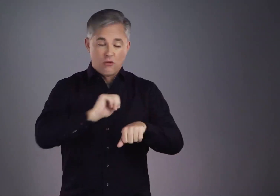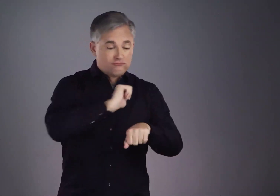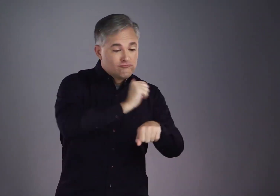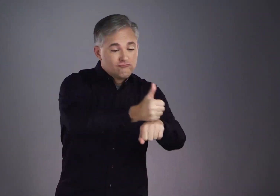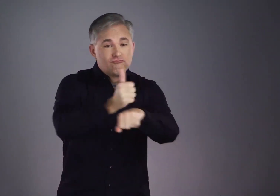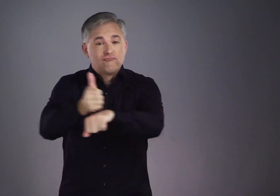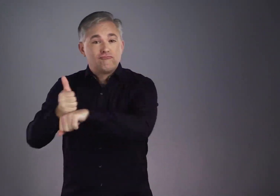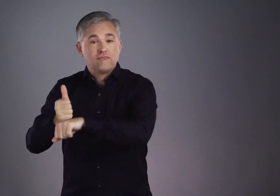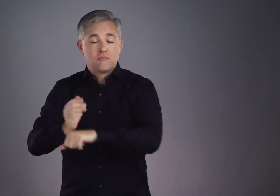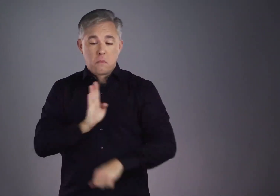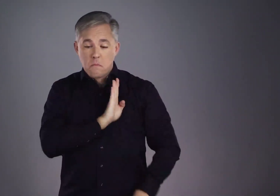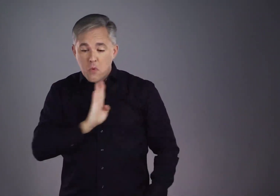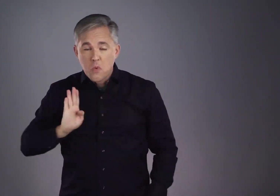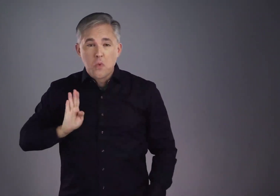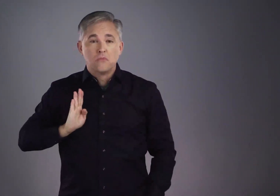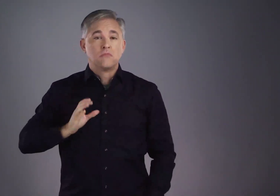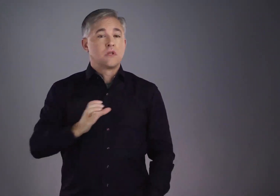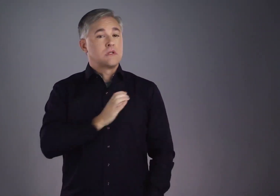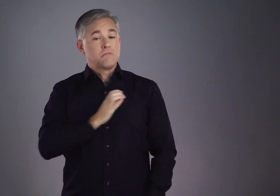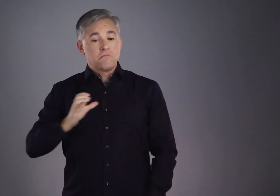directly responsible to those they serve.